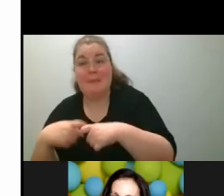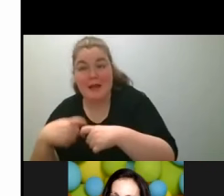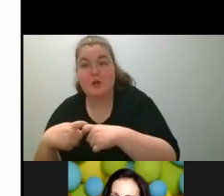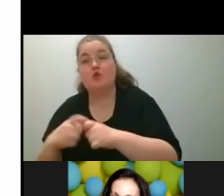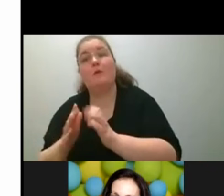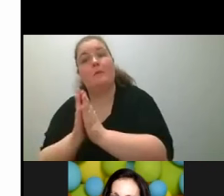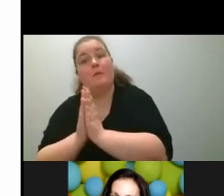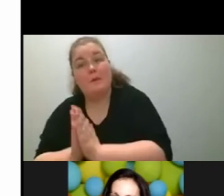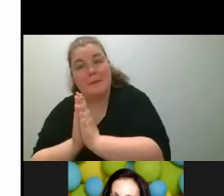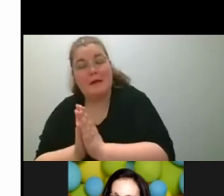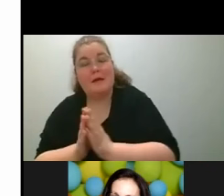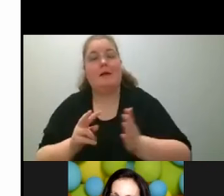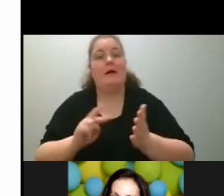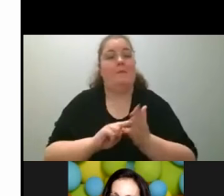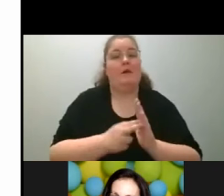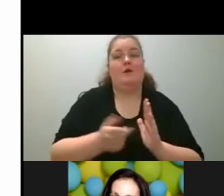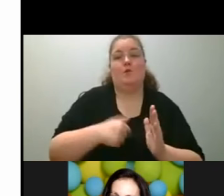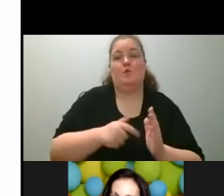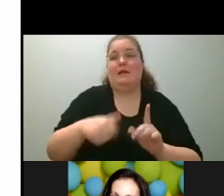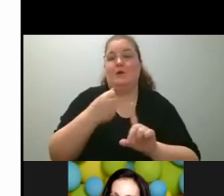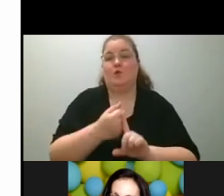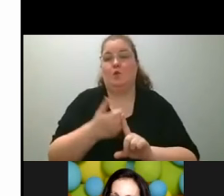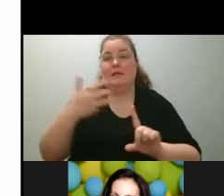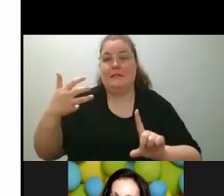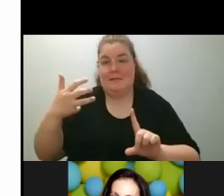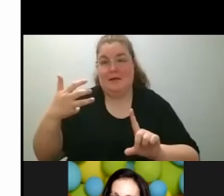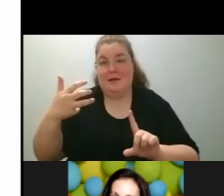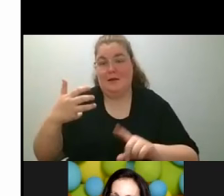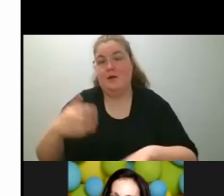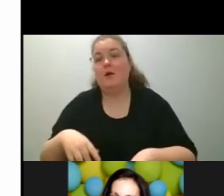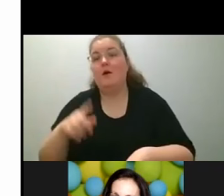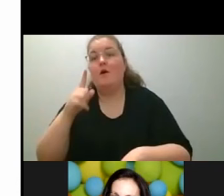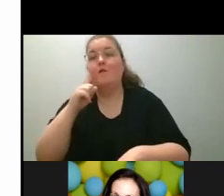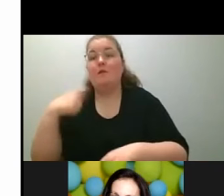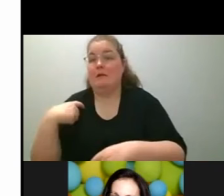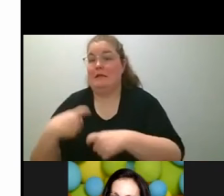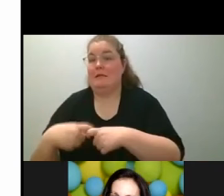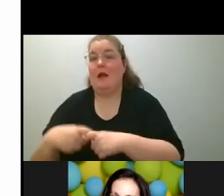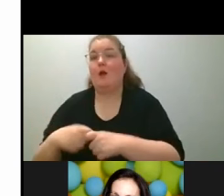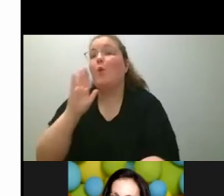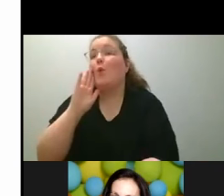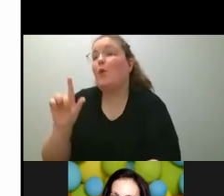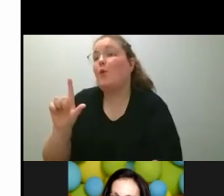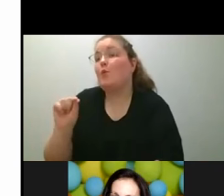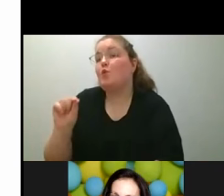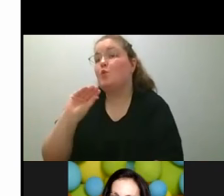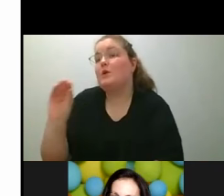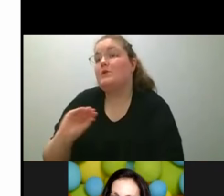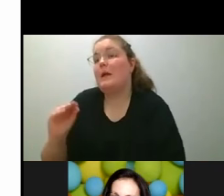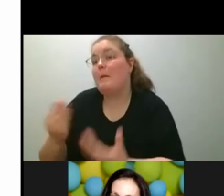there is an expansion rate. Which means for Spanish that there'll be about 20% more word volume there.